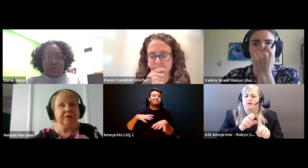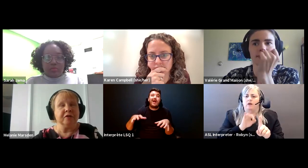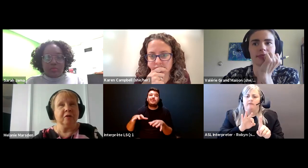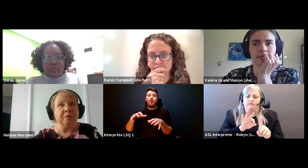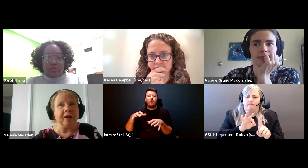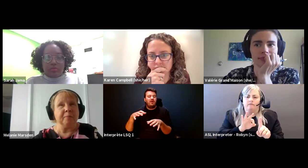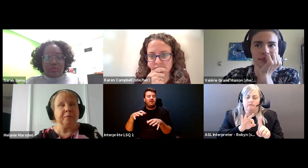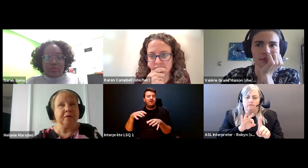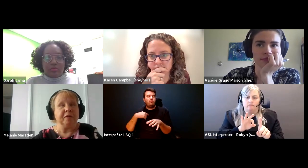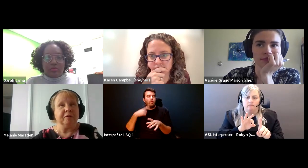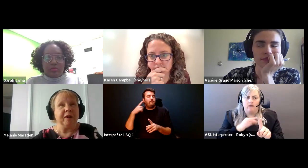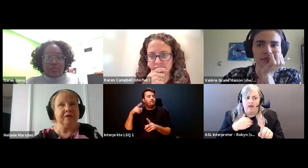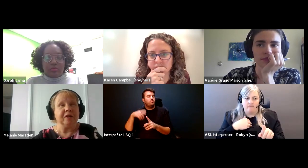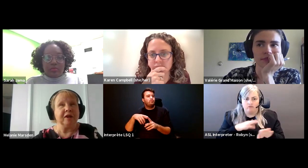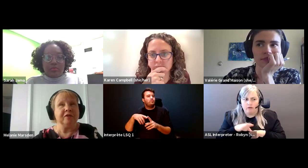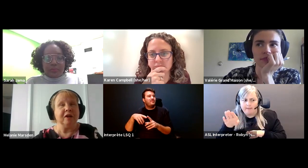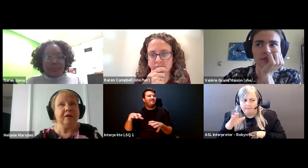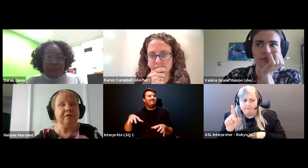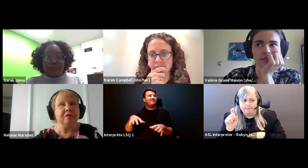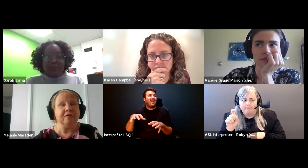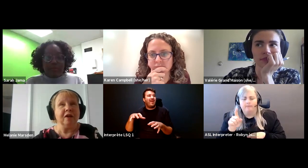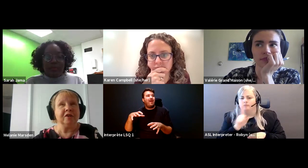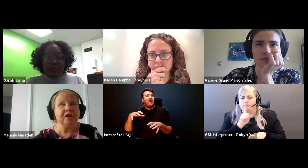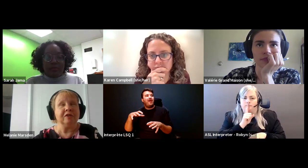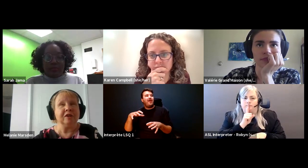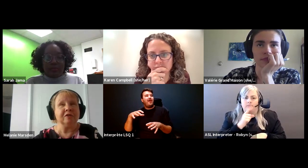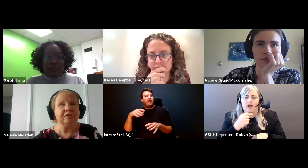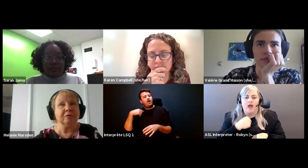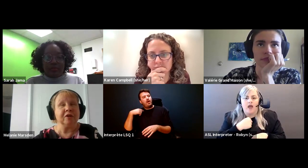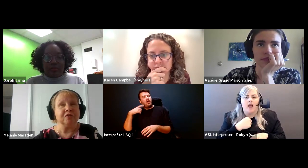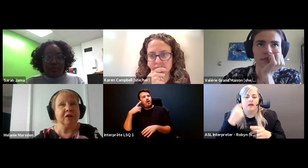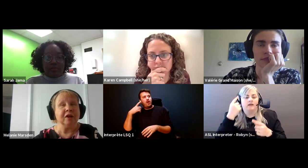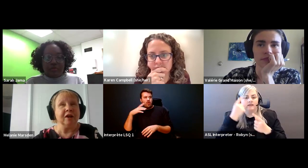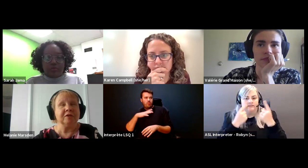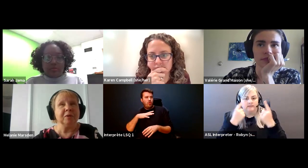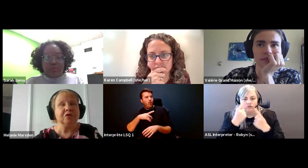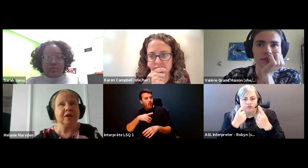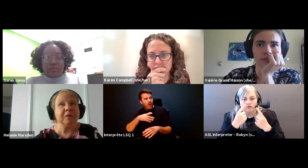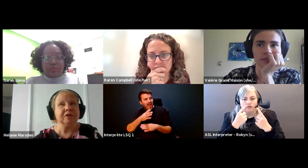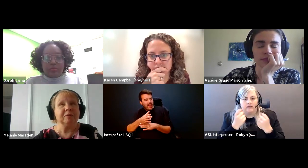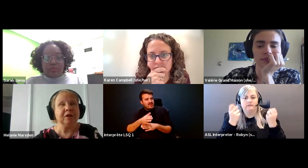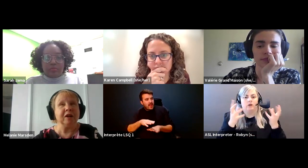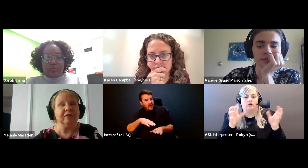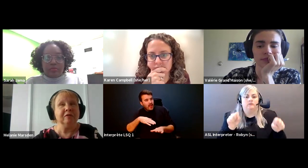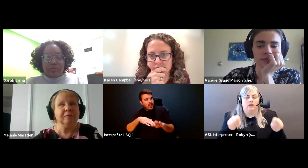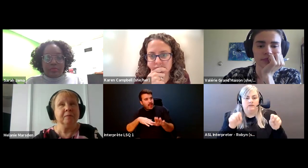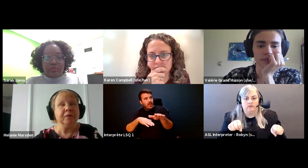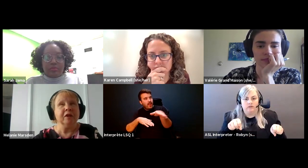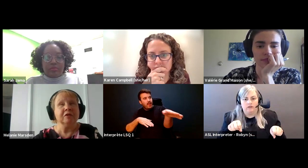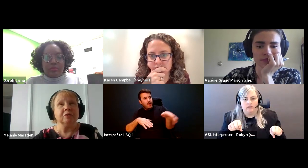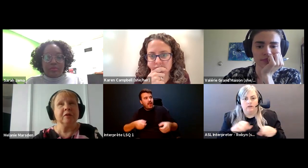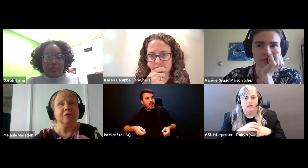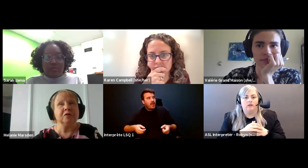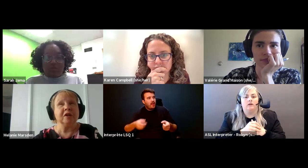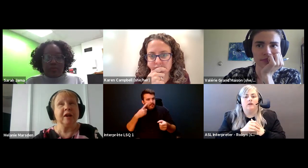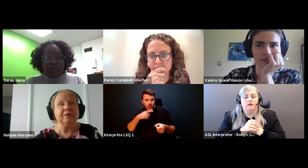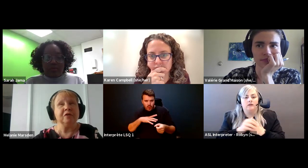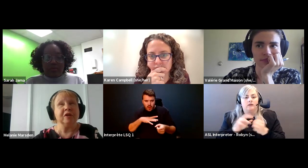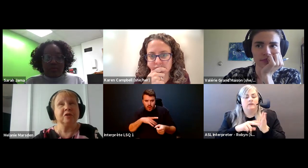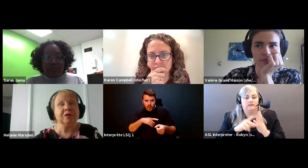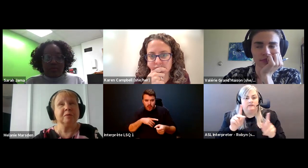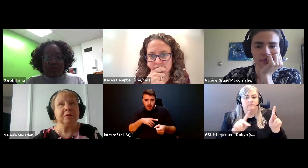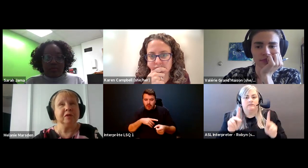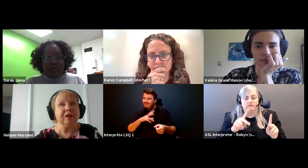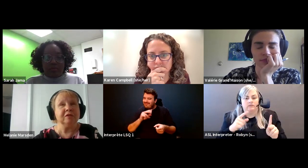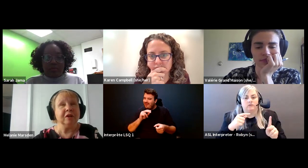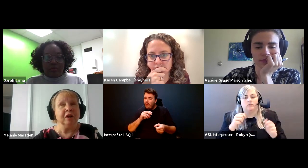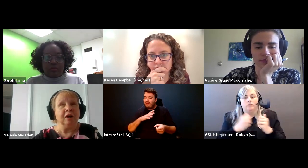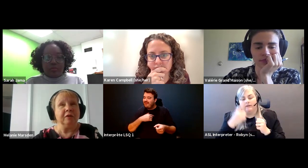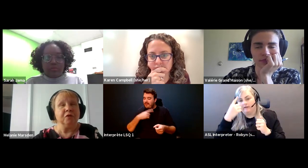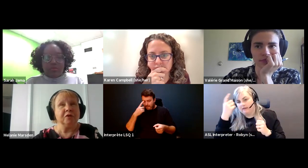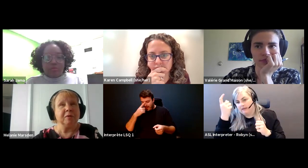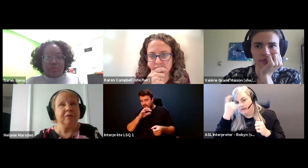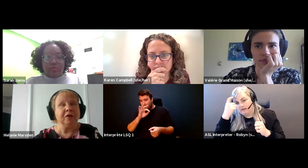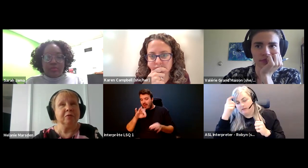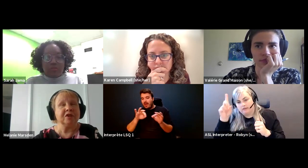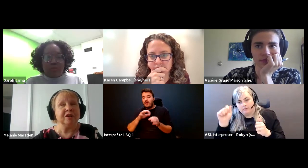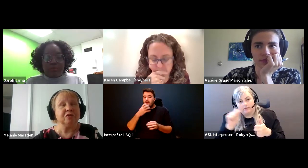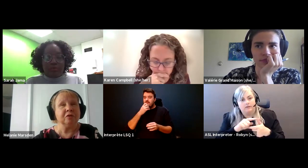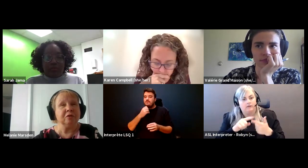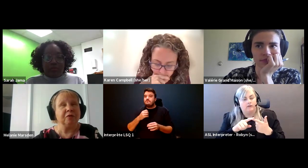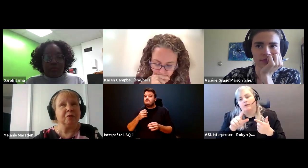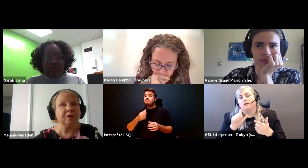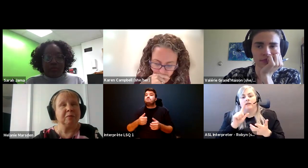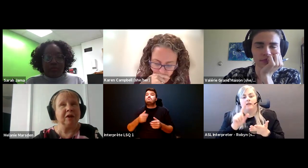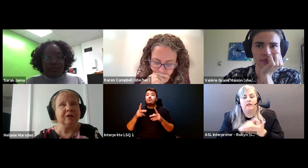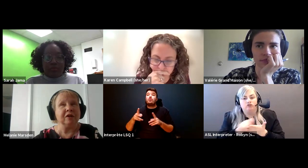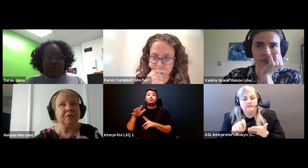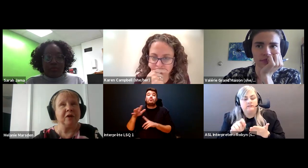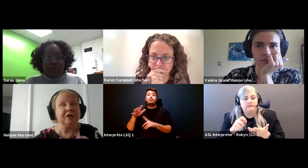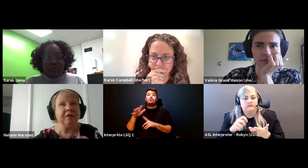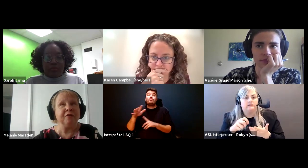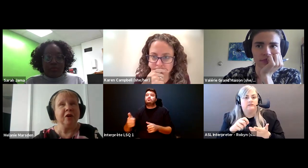Melanie Marsden: Is there a ramp right I I I take into consideration as much as I possibly can, so that folks that have intellectual disabilities folks that we have literacy issues folks that me identify staff.